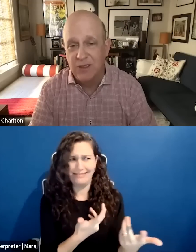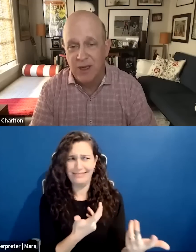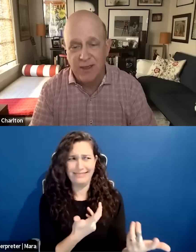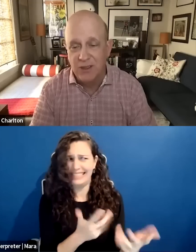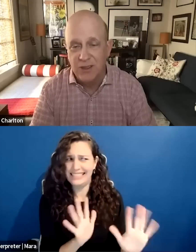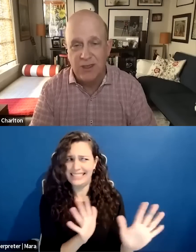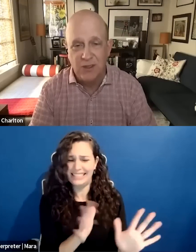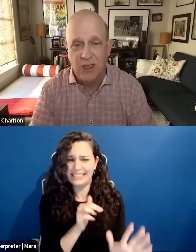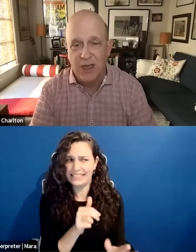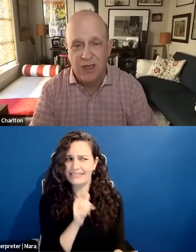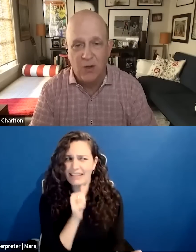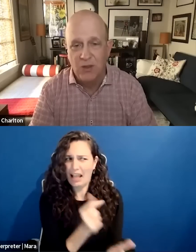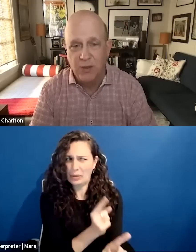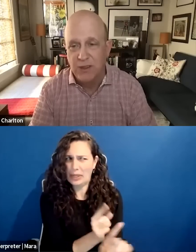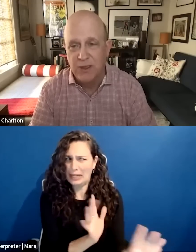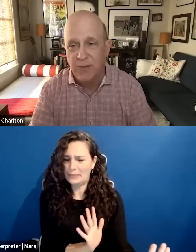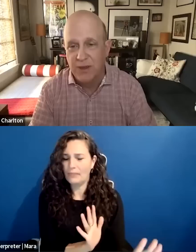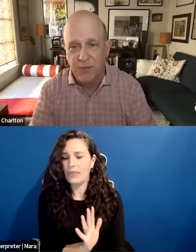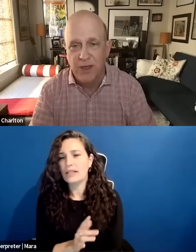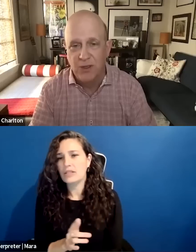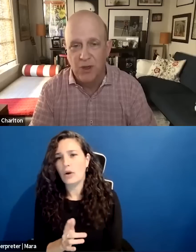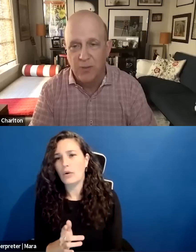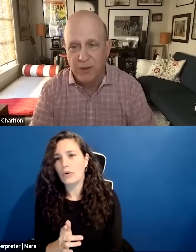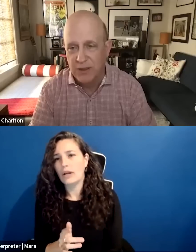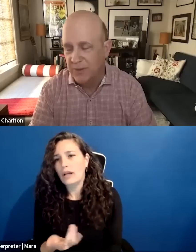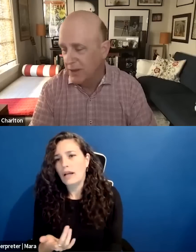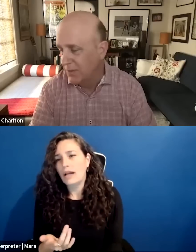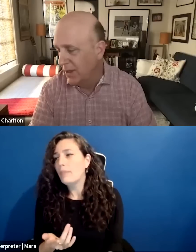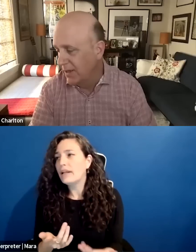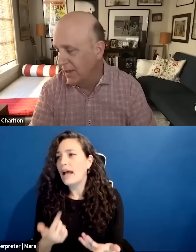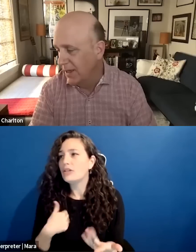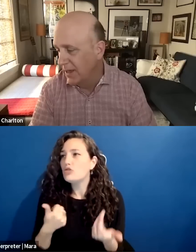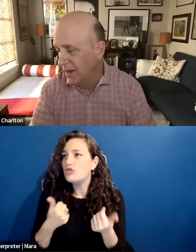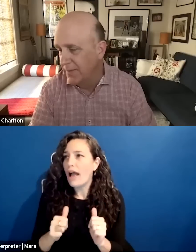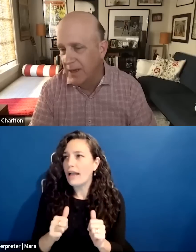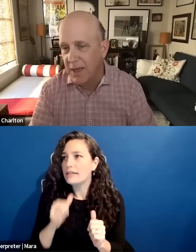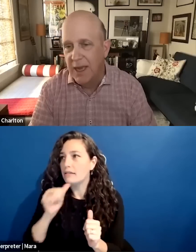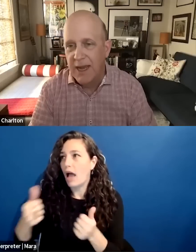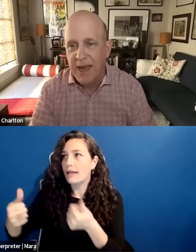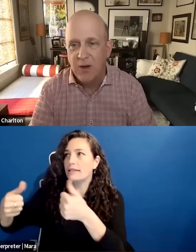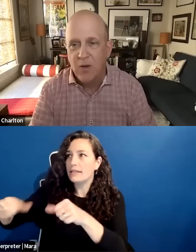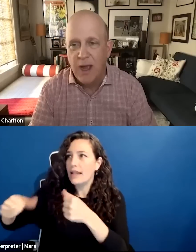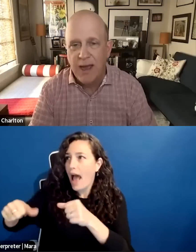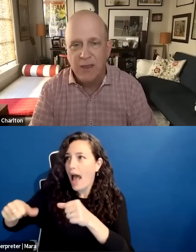I just think I can always bring something to play or try to bring something to play. Like, and how do,